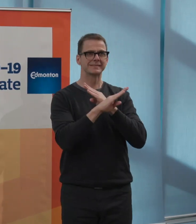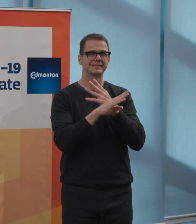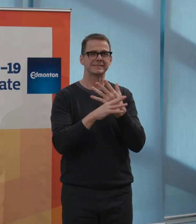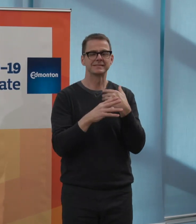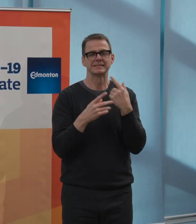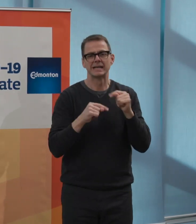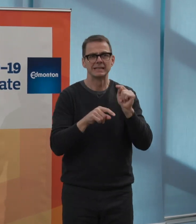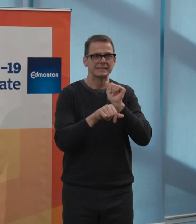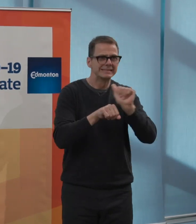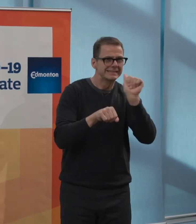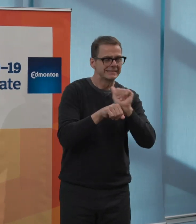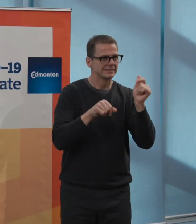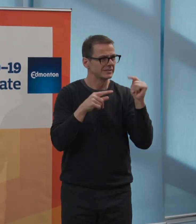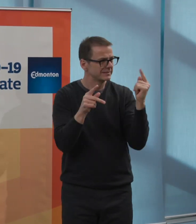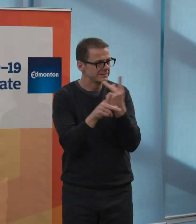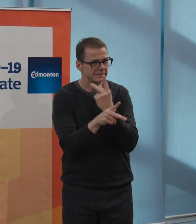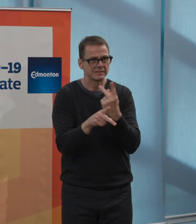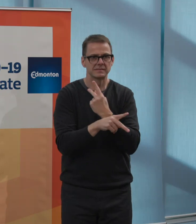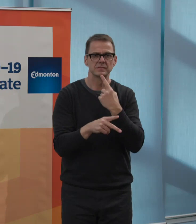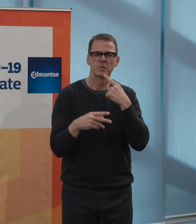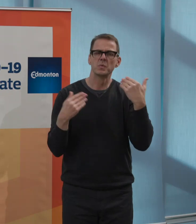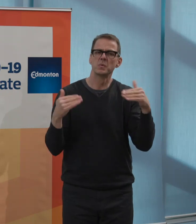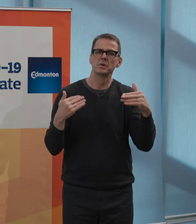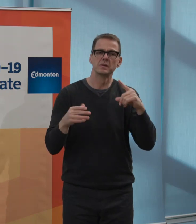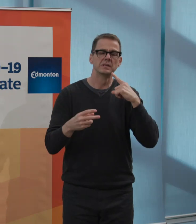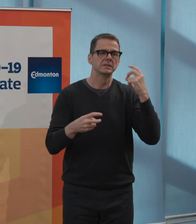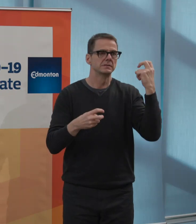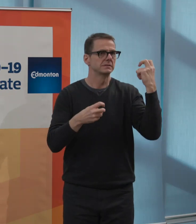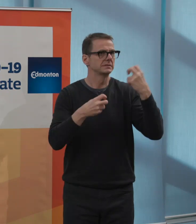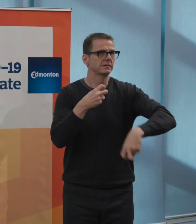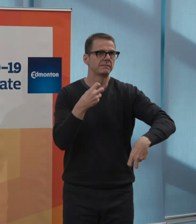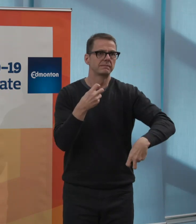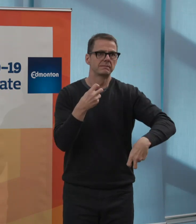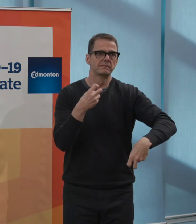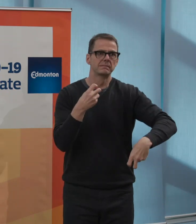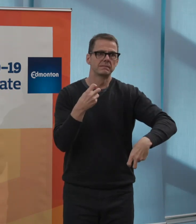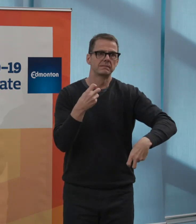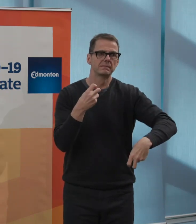it was clear what impacts the virus would have since then we've worked to